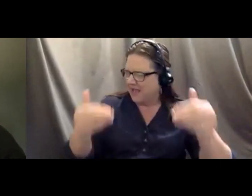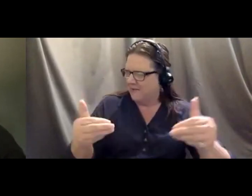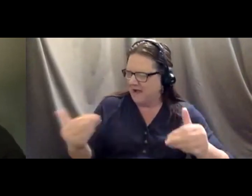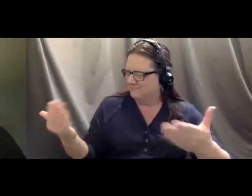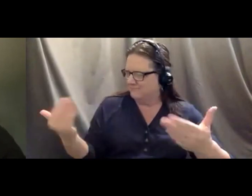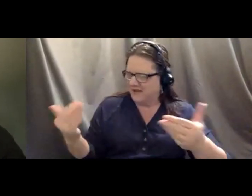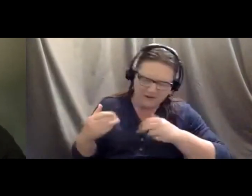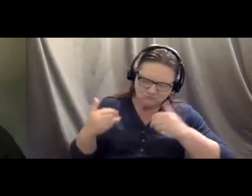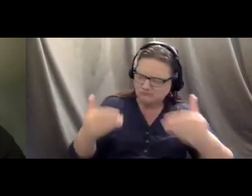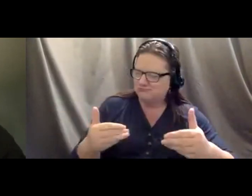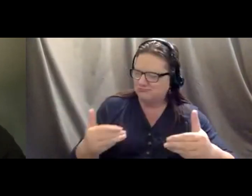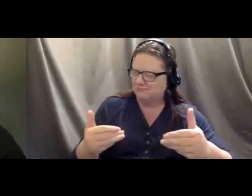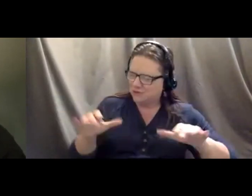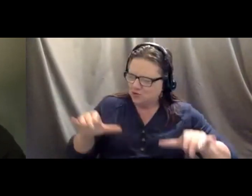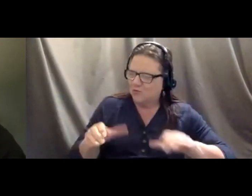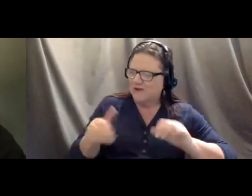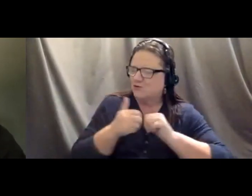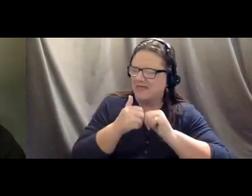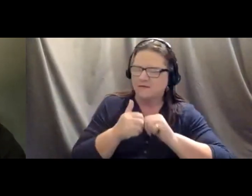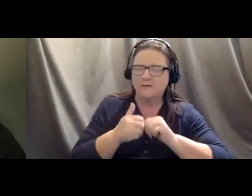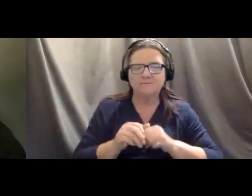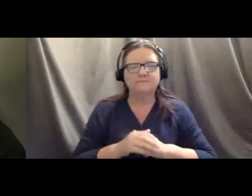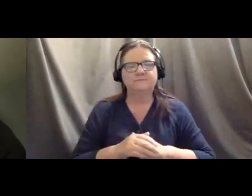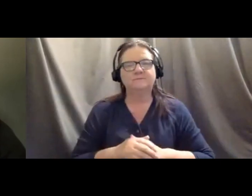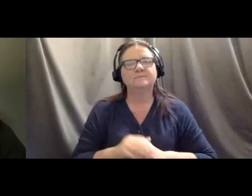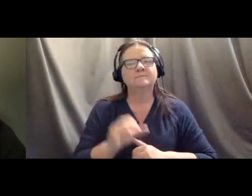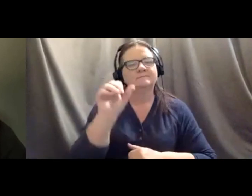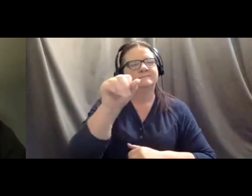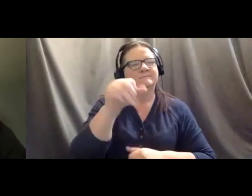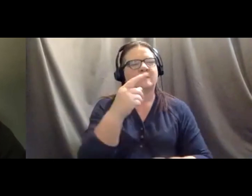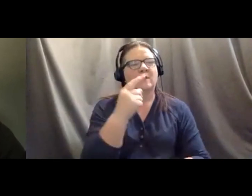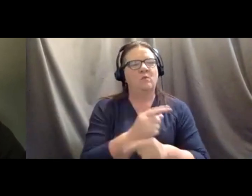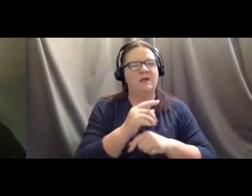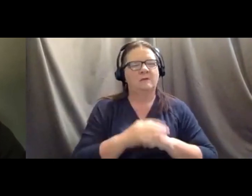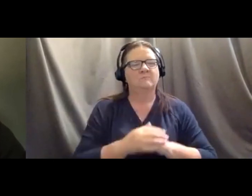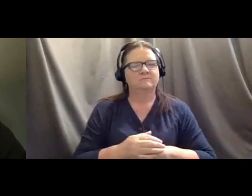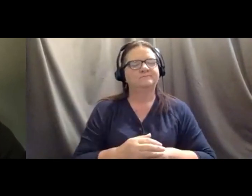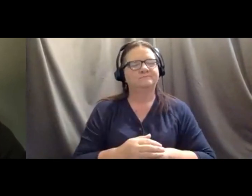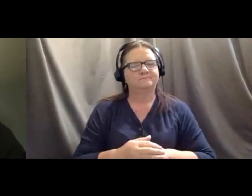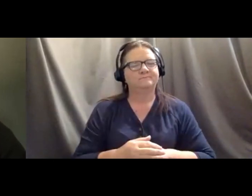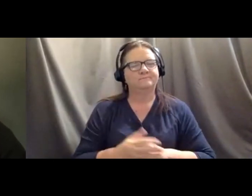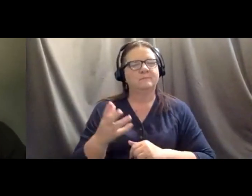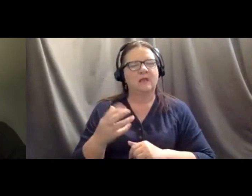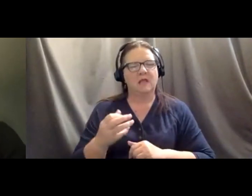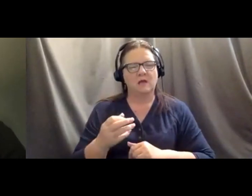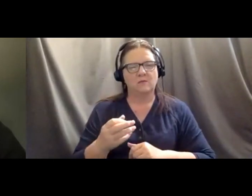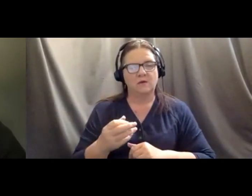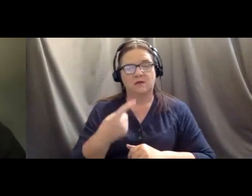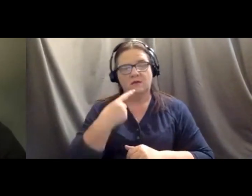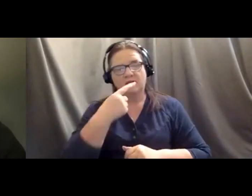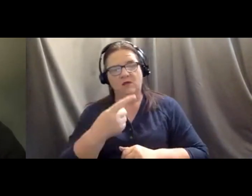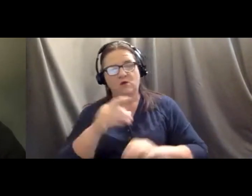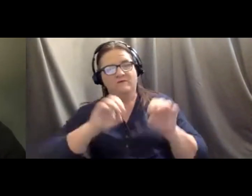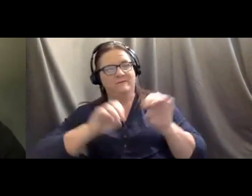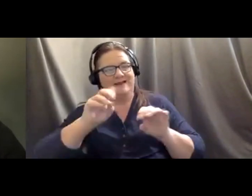You know, we can do it together. Sharon Brisolara: Sara, I wanted to echo that both from an evaluation standpoint and